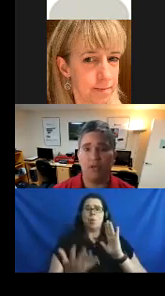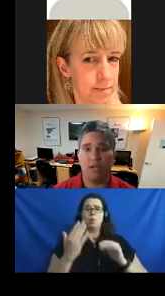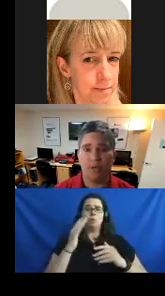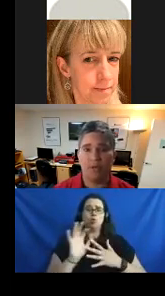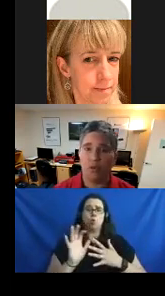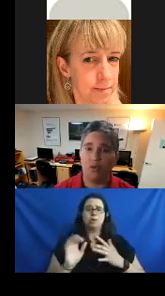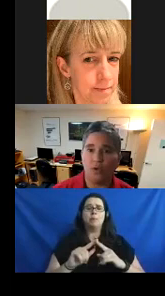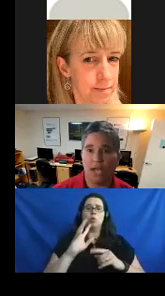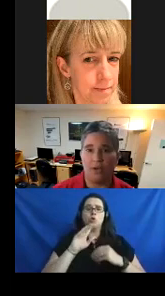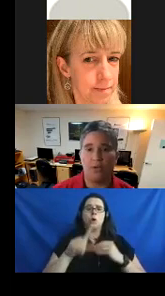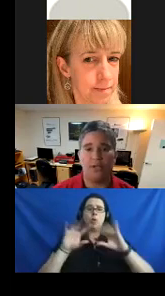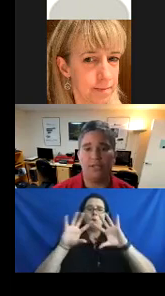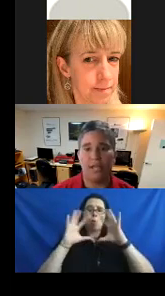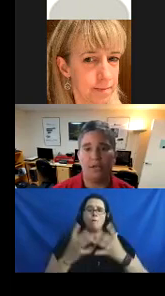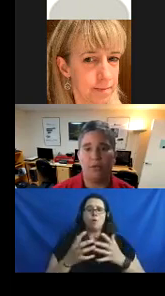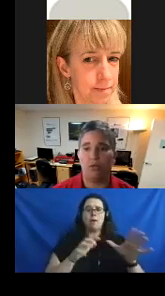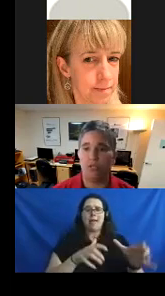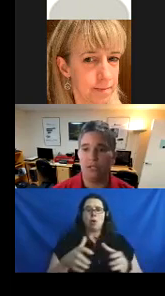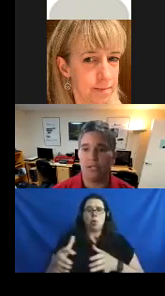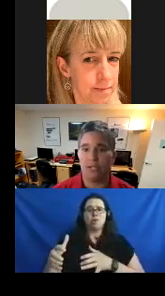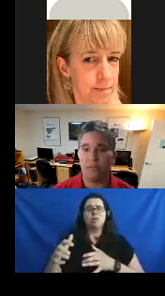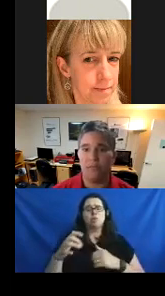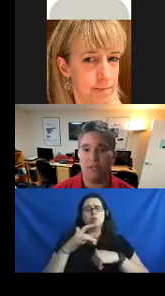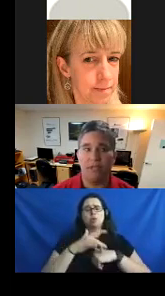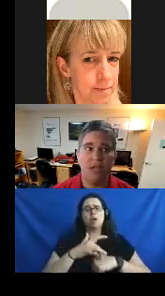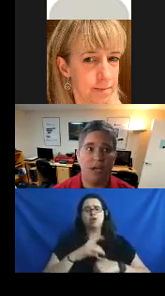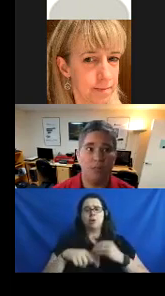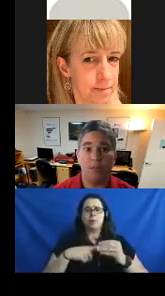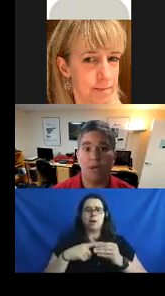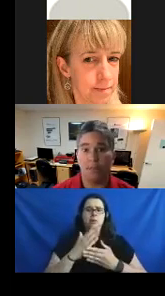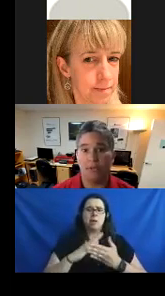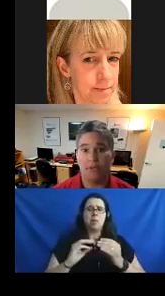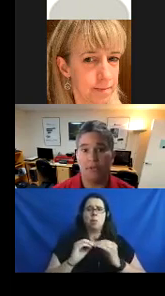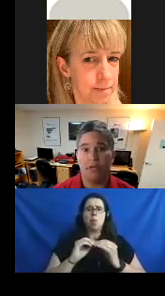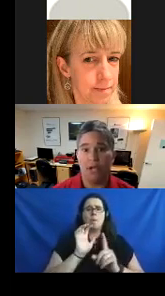WE WILL TOUCH ON SOME OF THE MORE POPULAR OPTIONS WITHIN